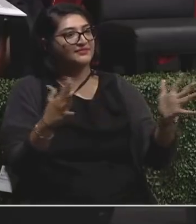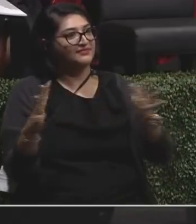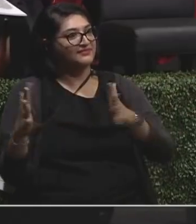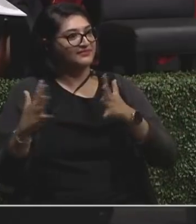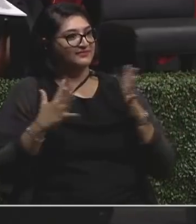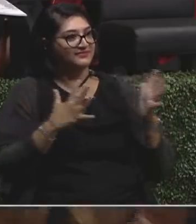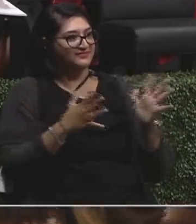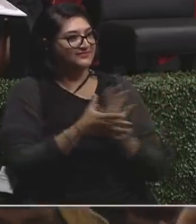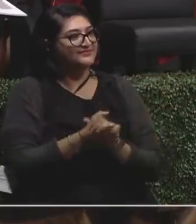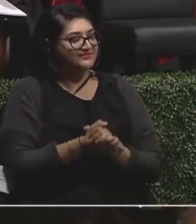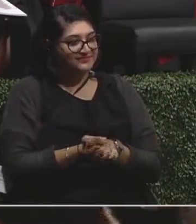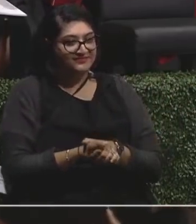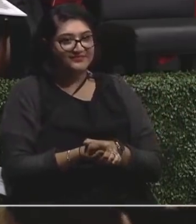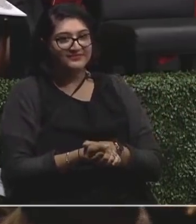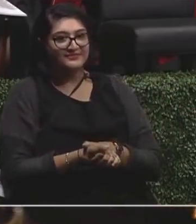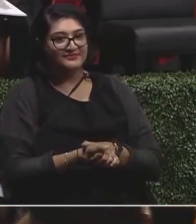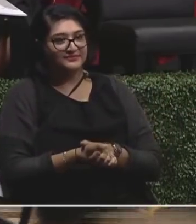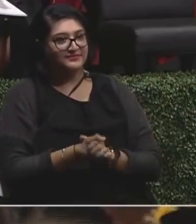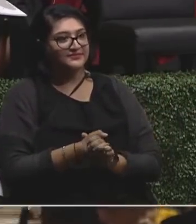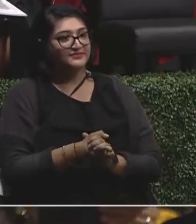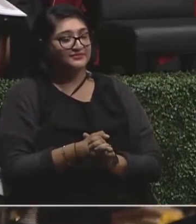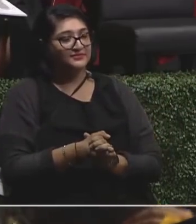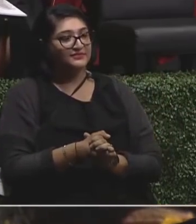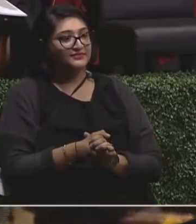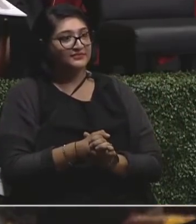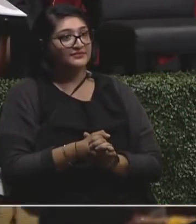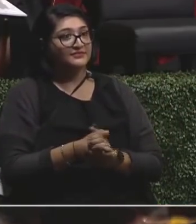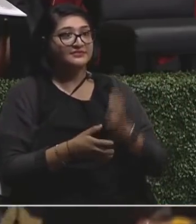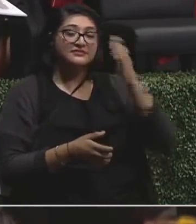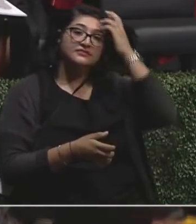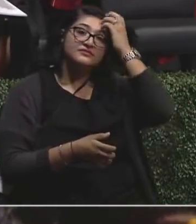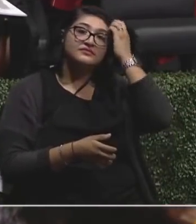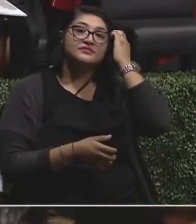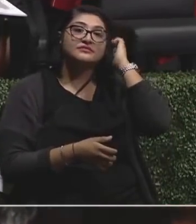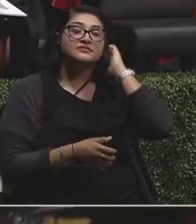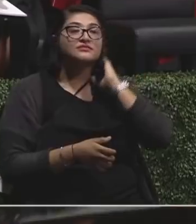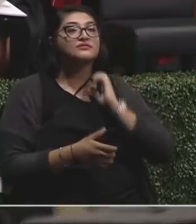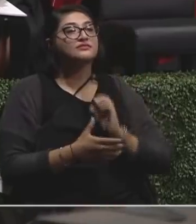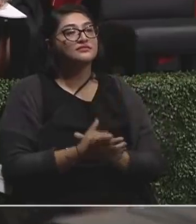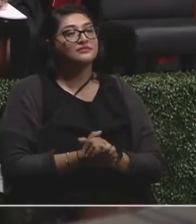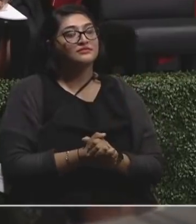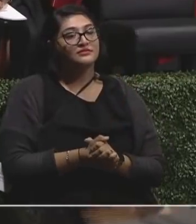HEALTH YEAR AWARD FROM THE CHICAGO SCHOOL OF PROFESSIONAL PSYCHOLOGY. SHE IS BACK THERE.